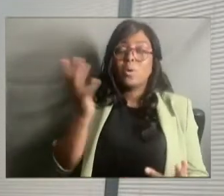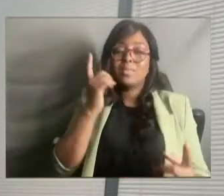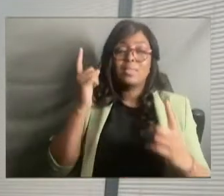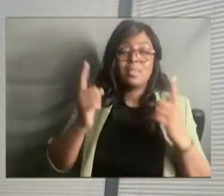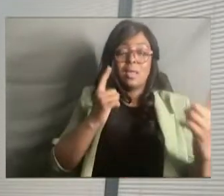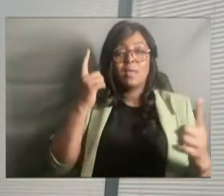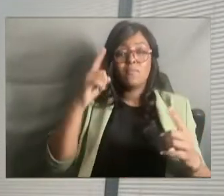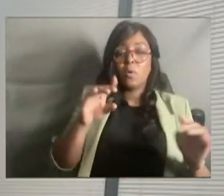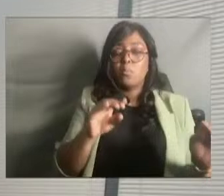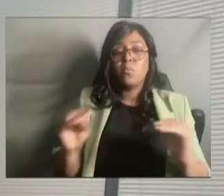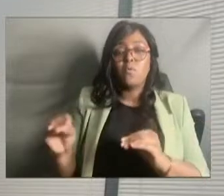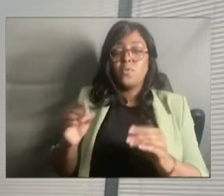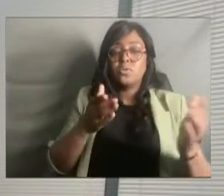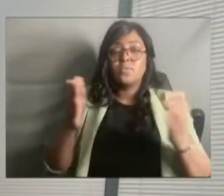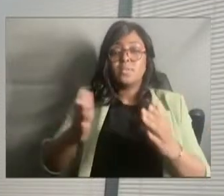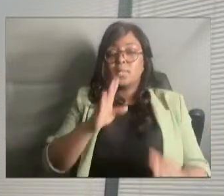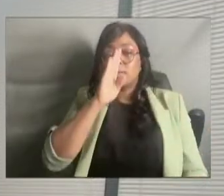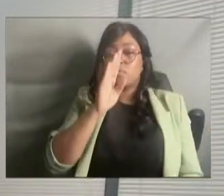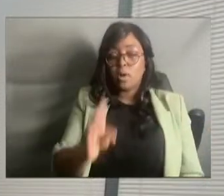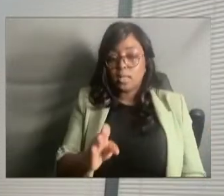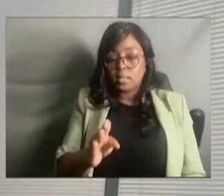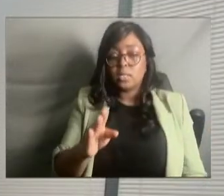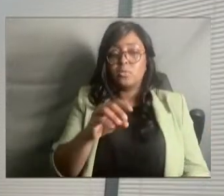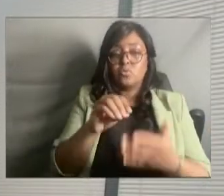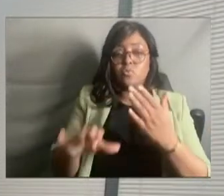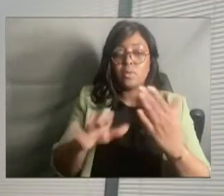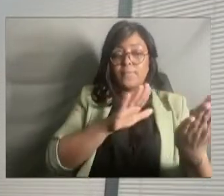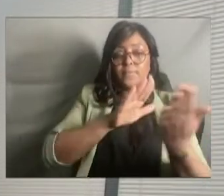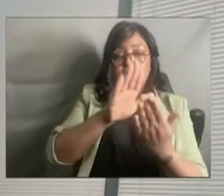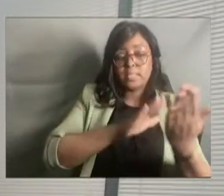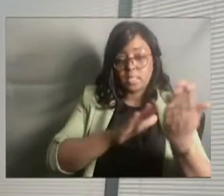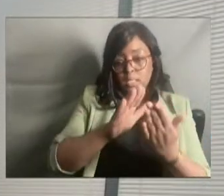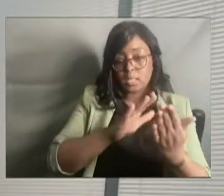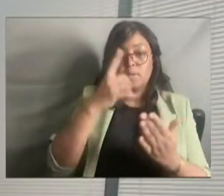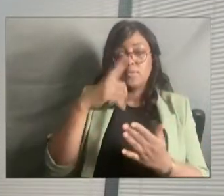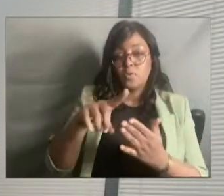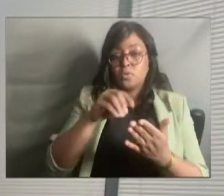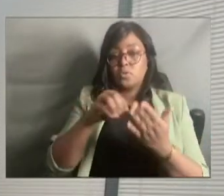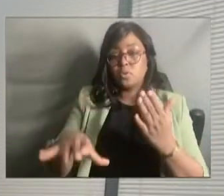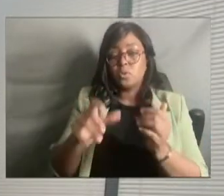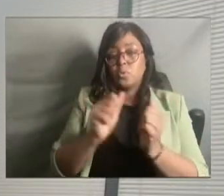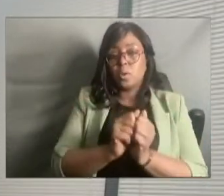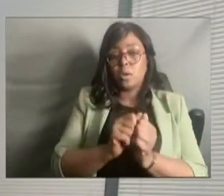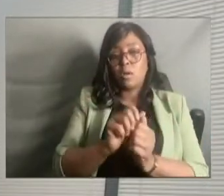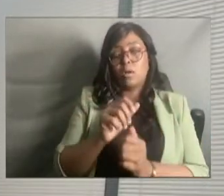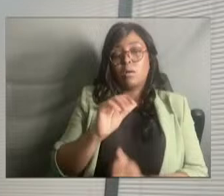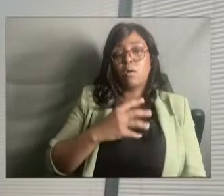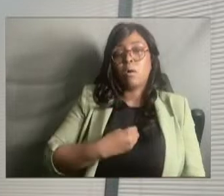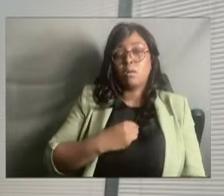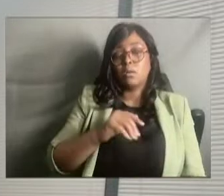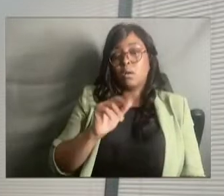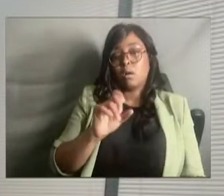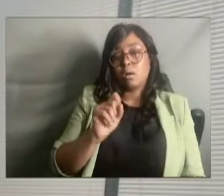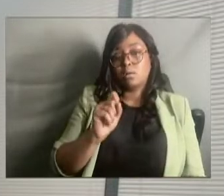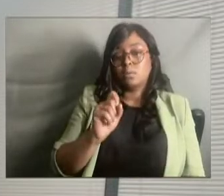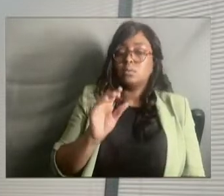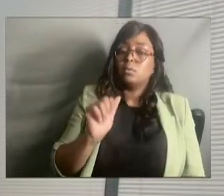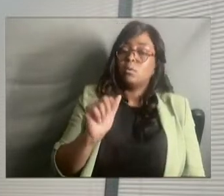the one we need to know what the thinking is in moving services